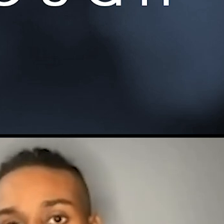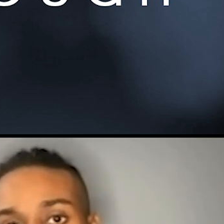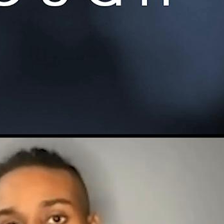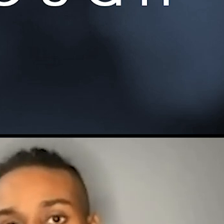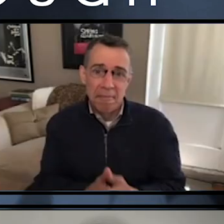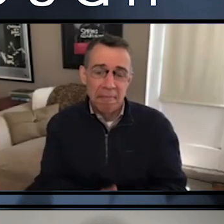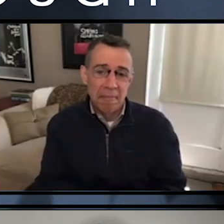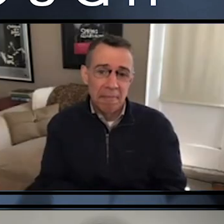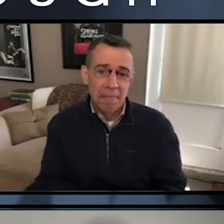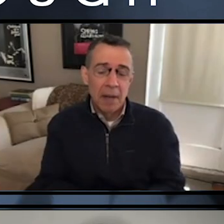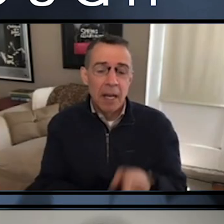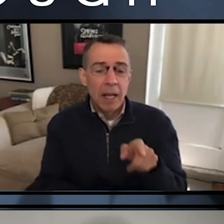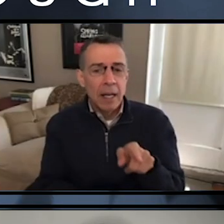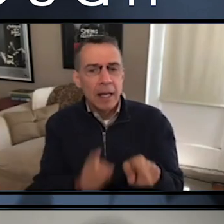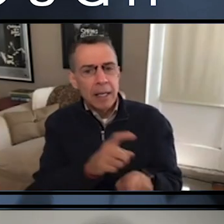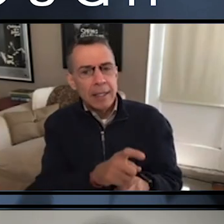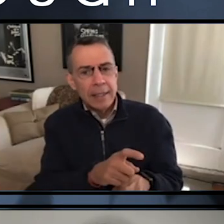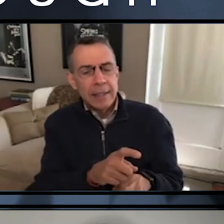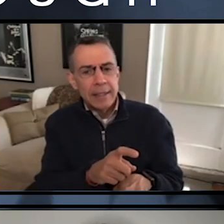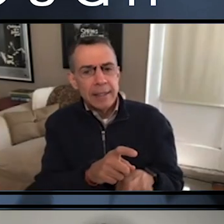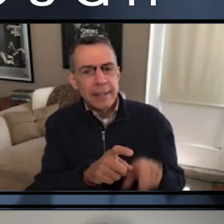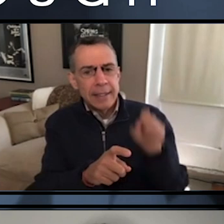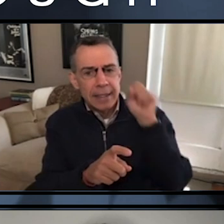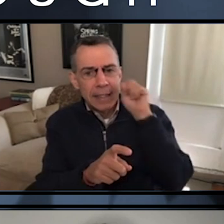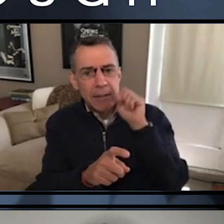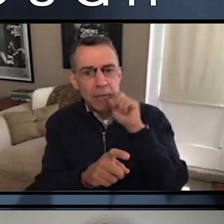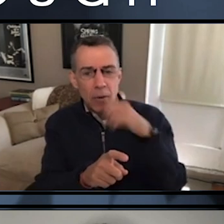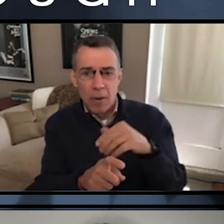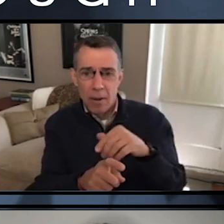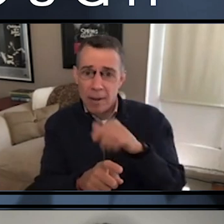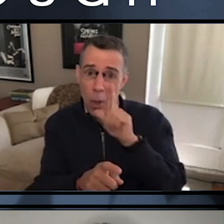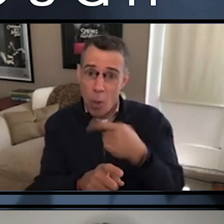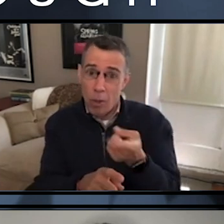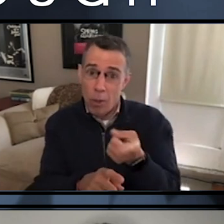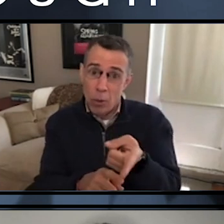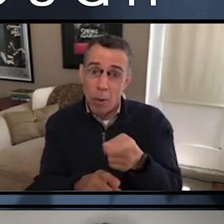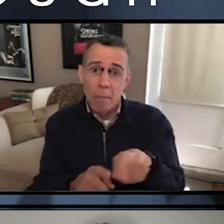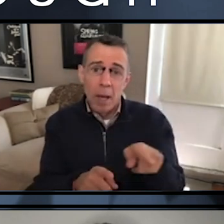Colman: Steven, this is a testament to not only you, but also to Doug. That I